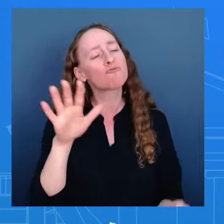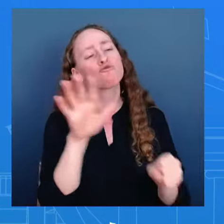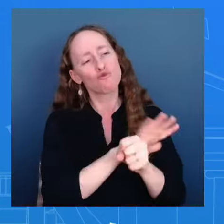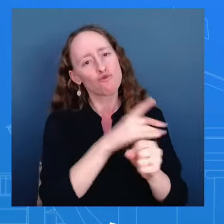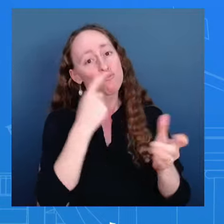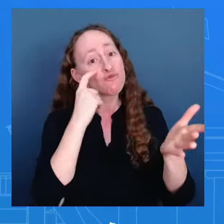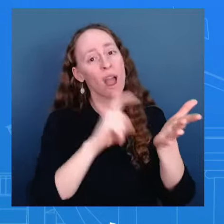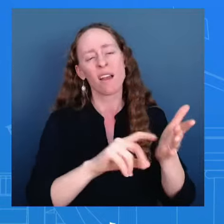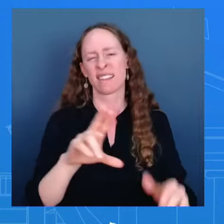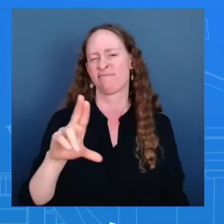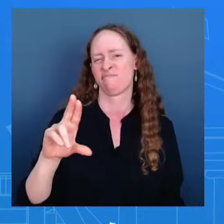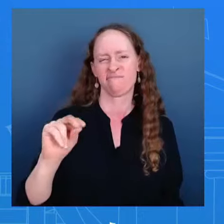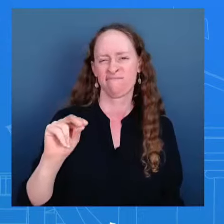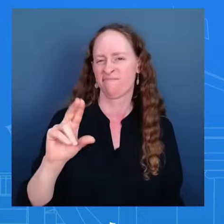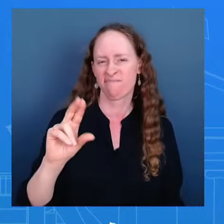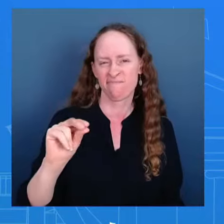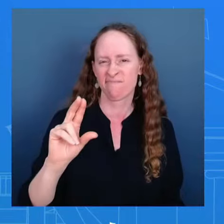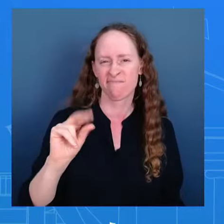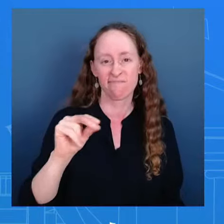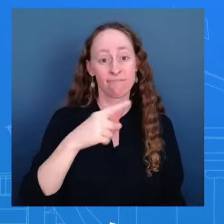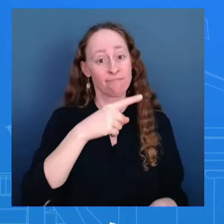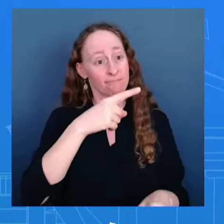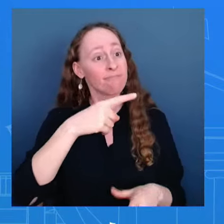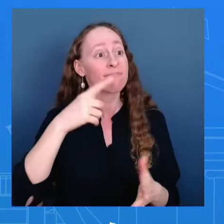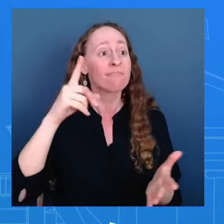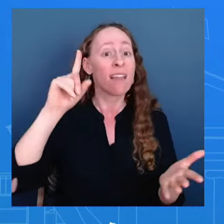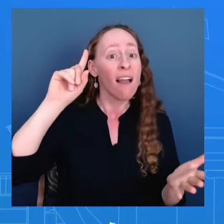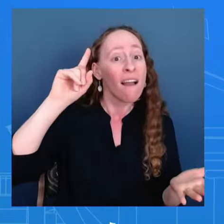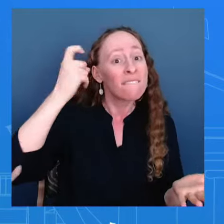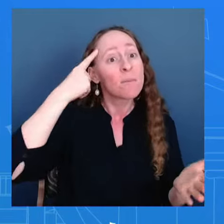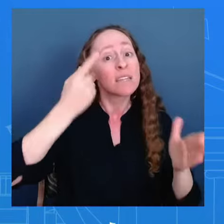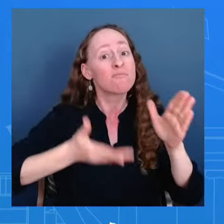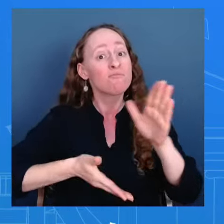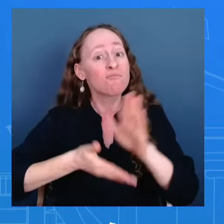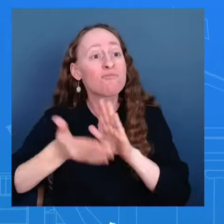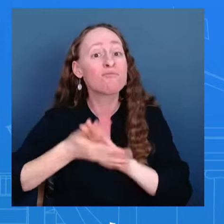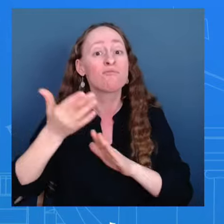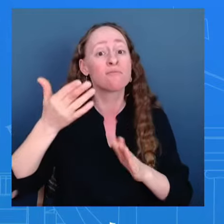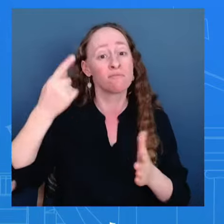And for Russia to do so, I do believe, we believe that that would send a bad message to others.